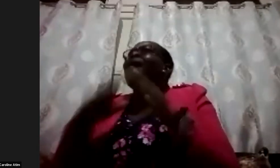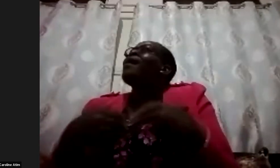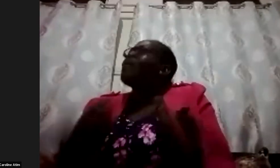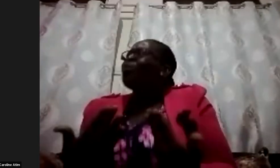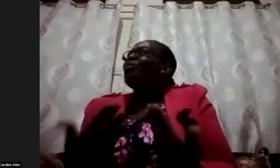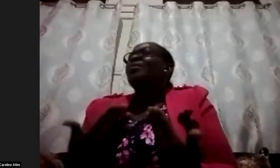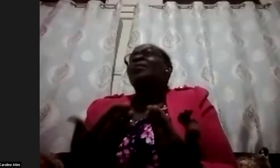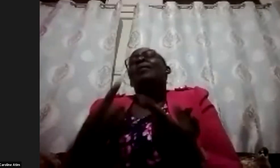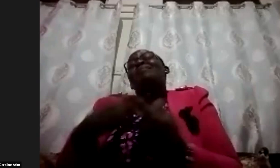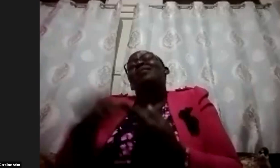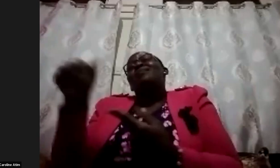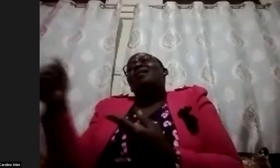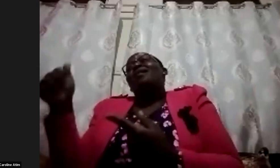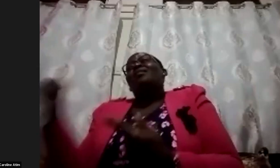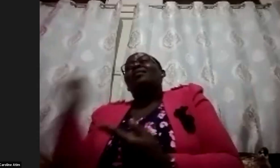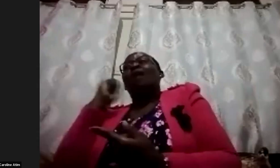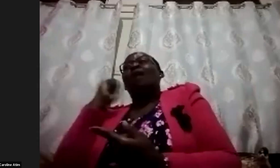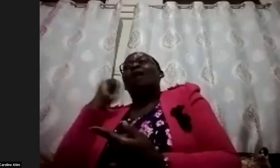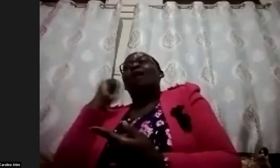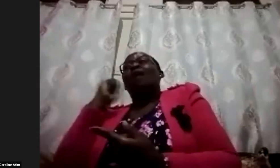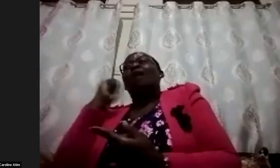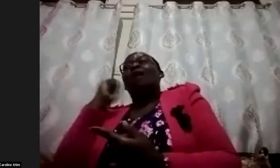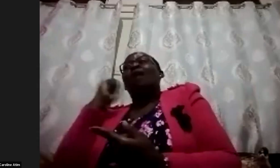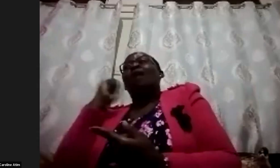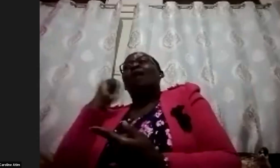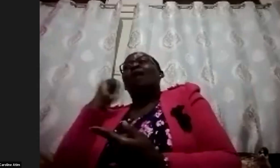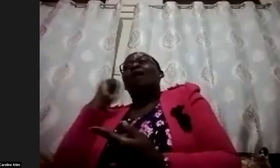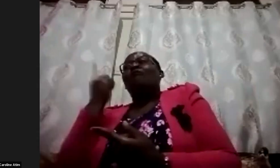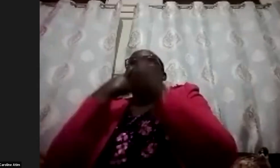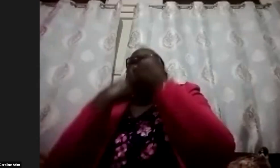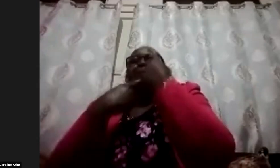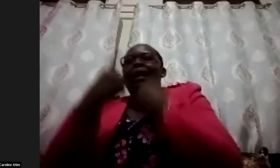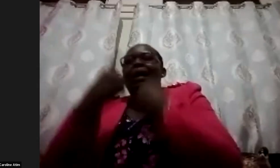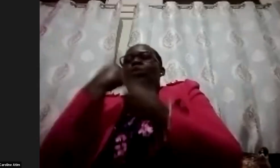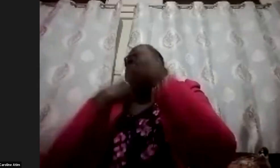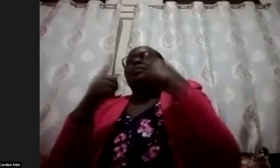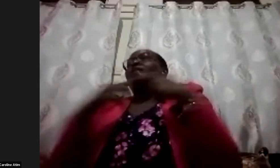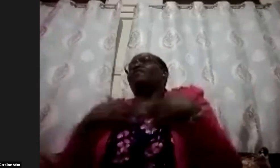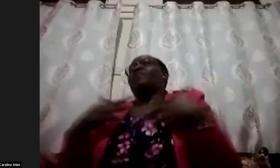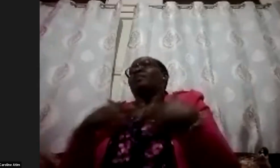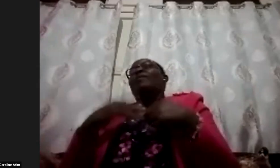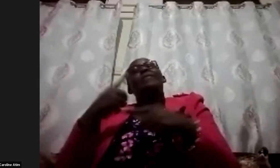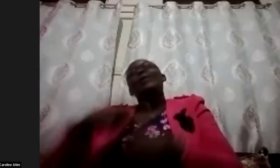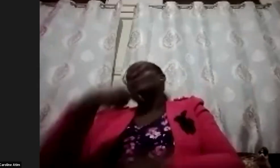We told them, how would we pretend? But other deaf colleagues, the four of them were crying. They were threatened, they were